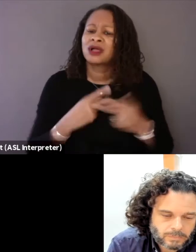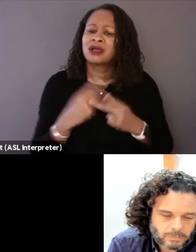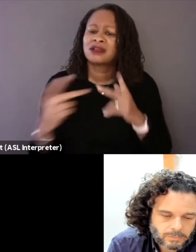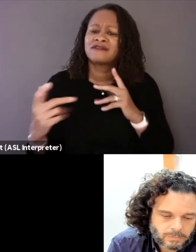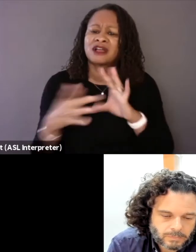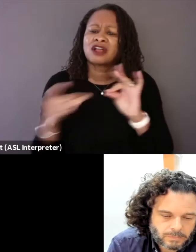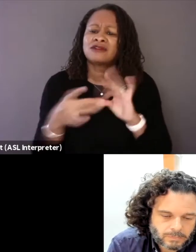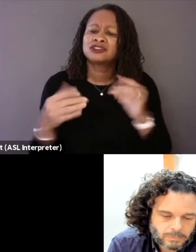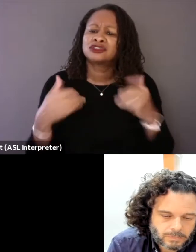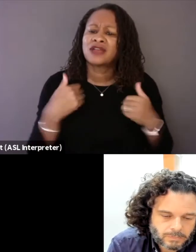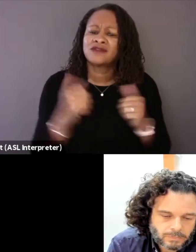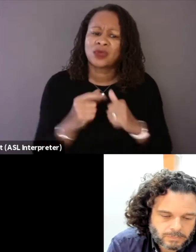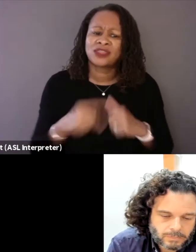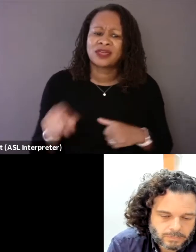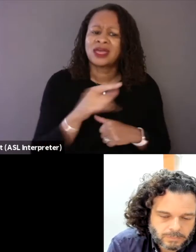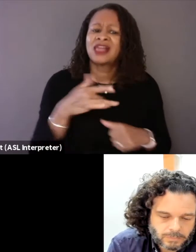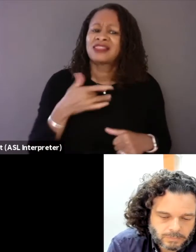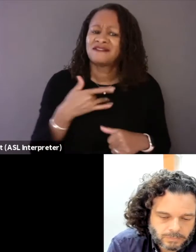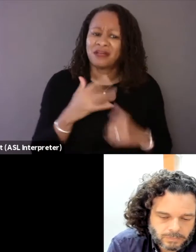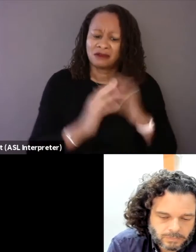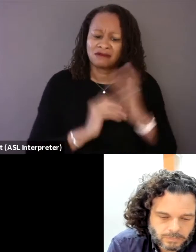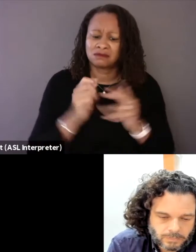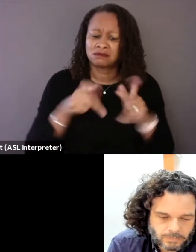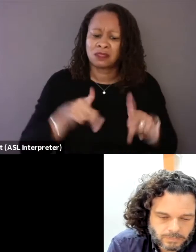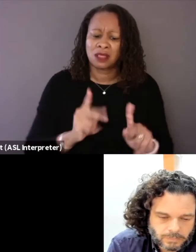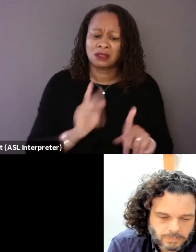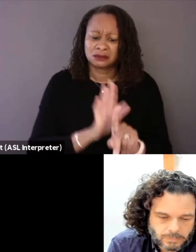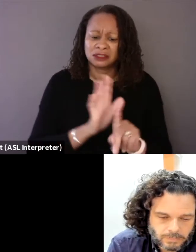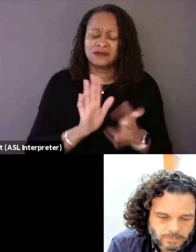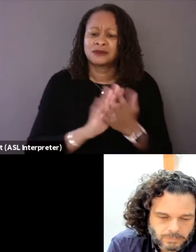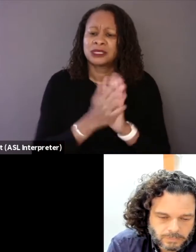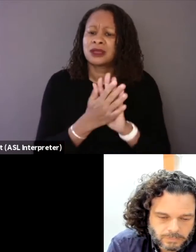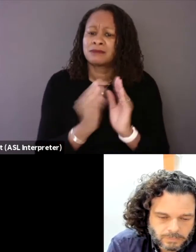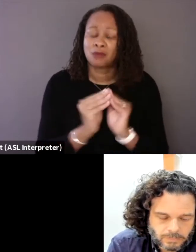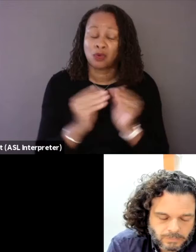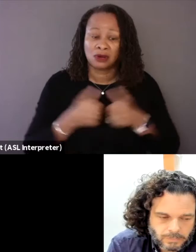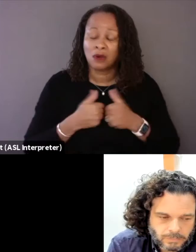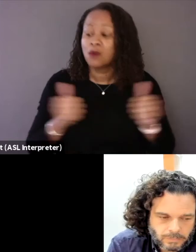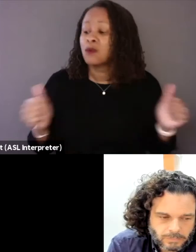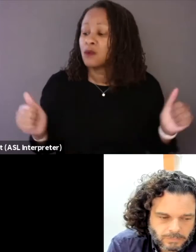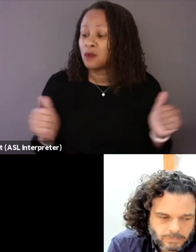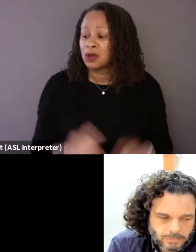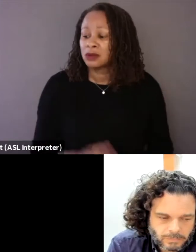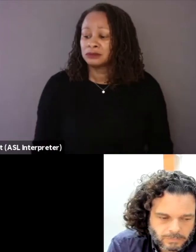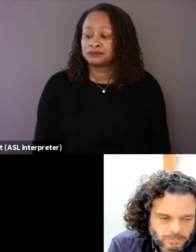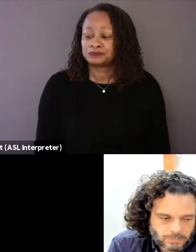that they finally felt comfortable to allow themselves to be vulnerable like that? I think, you know,